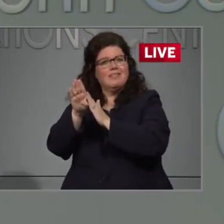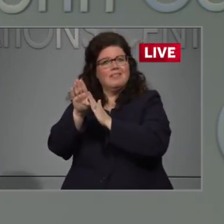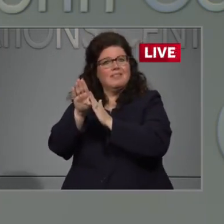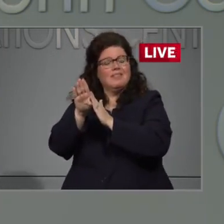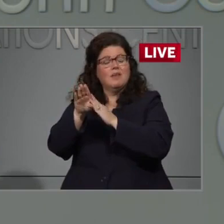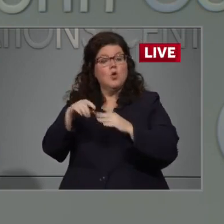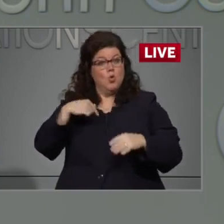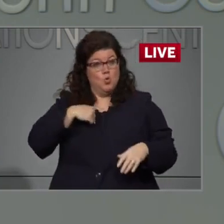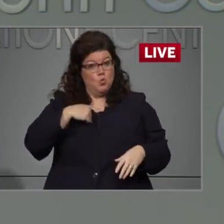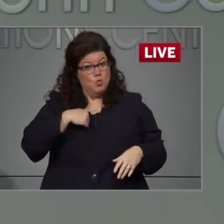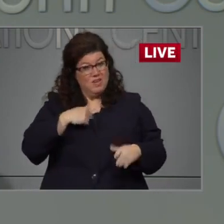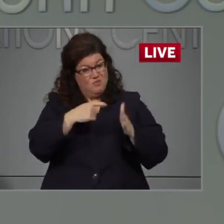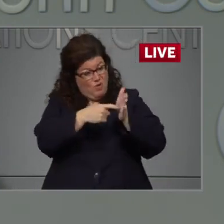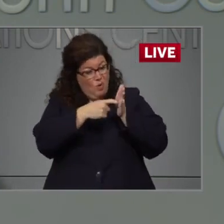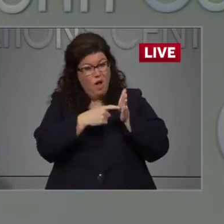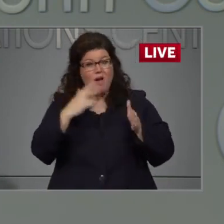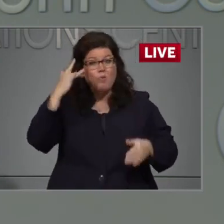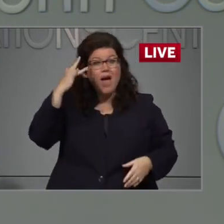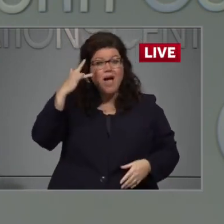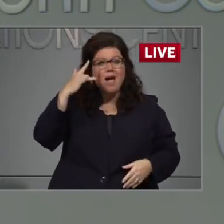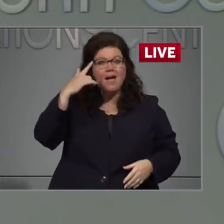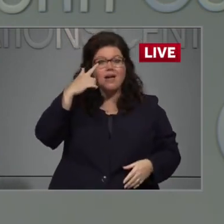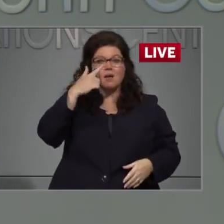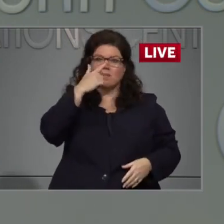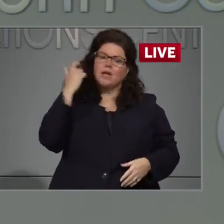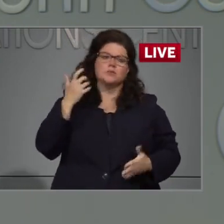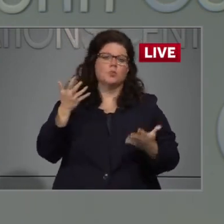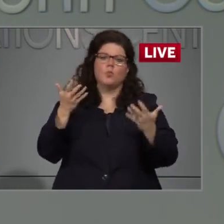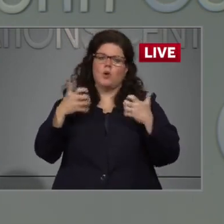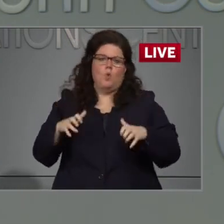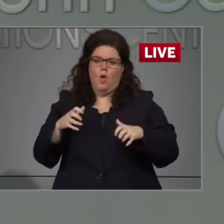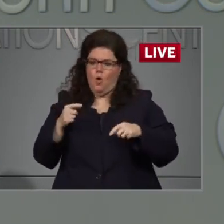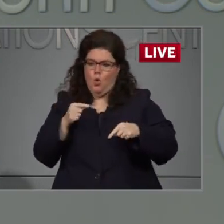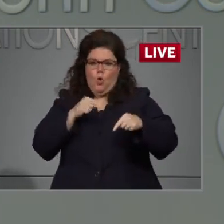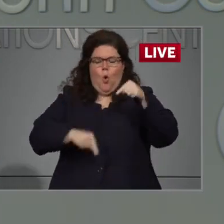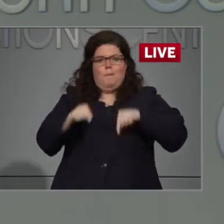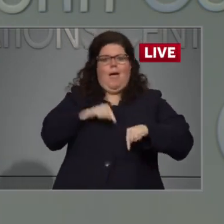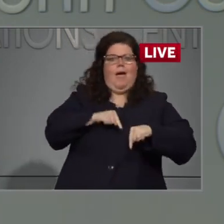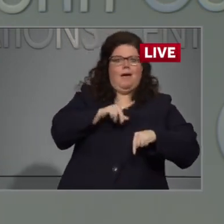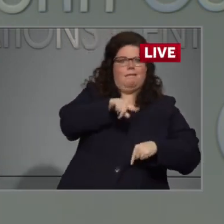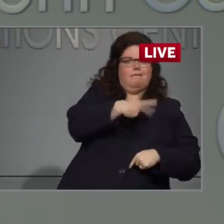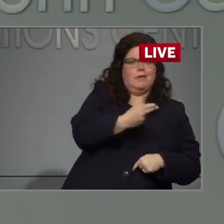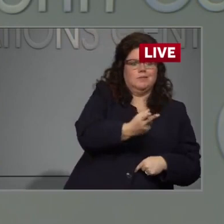WE’RE ADDING THIS NEW REQUIREMENT BECAUSE WE DON’T WANT TO GO BACKWARD.